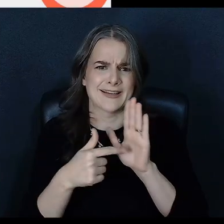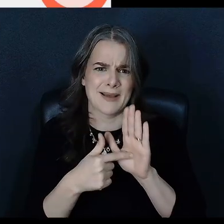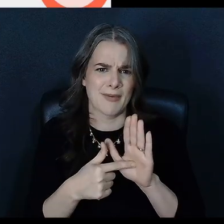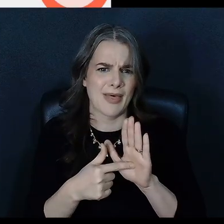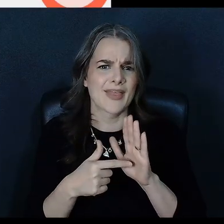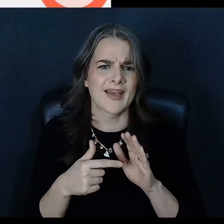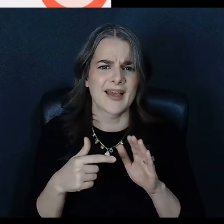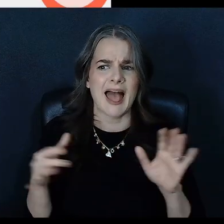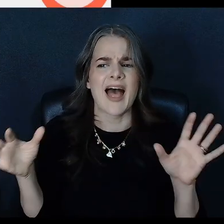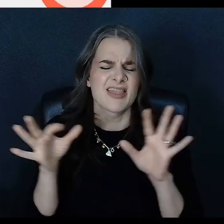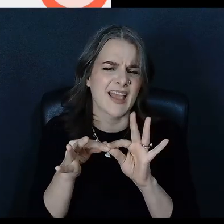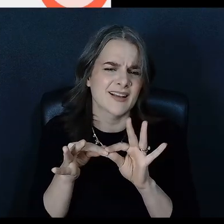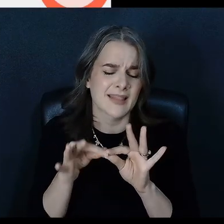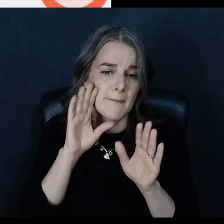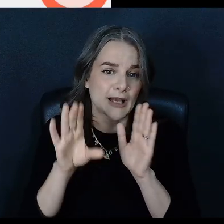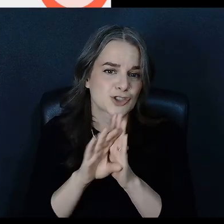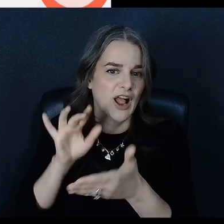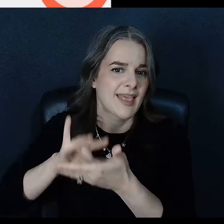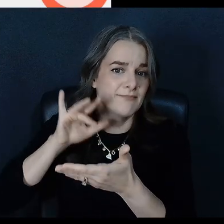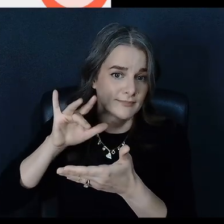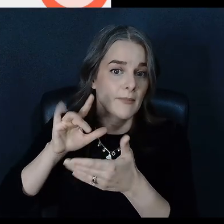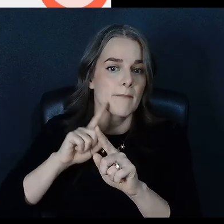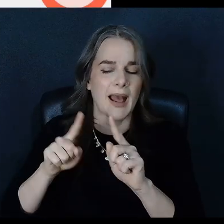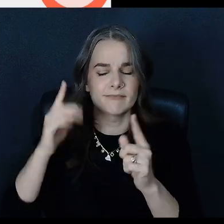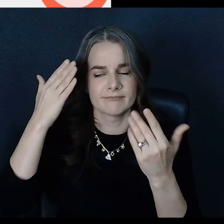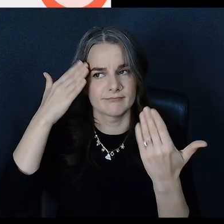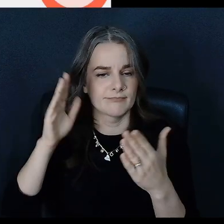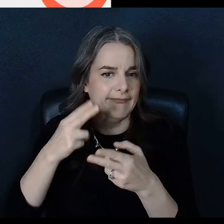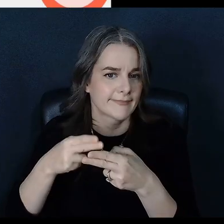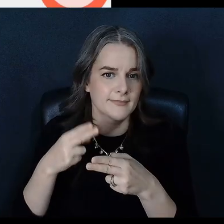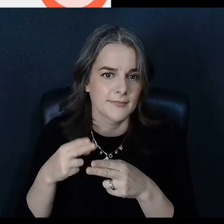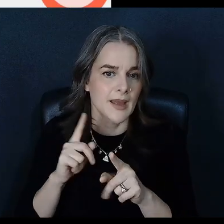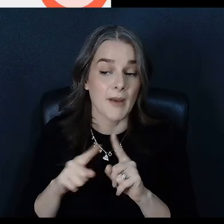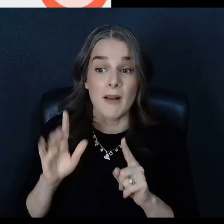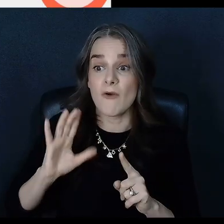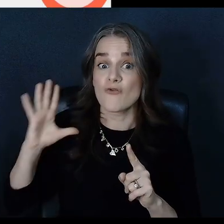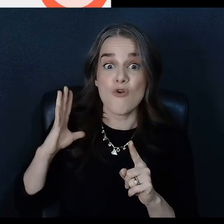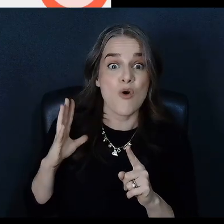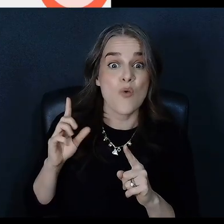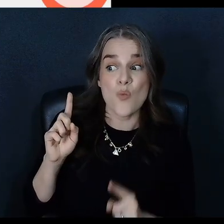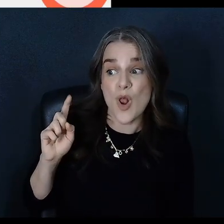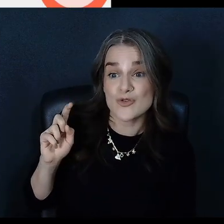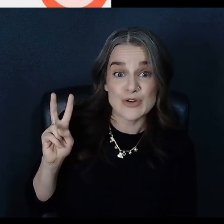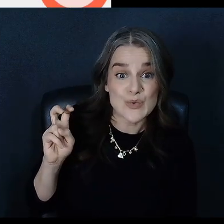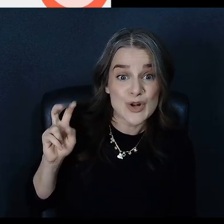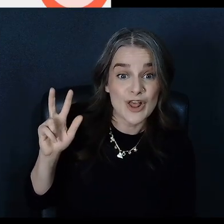That's a keyboard that at one point was hundreds of dollars. And now that's something I can buy on Amazon, and it was $49.